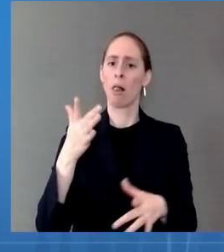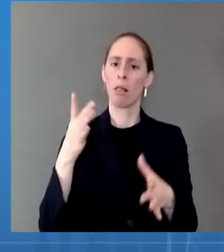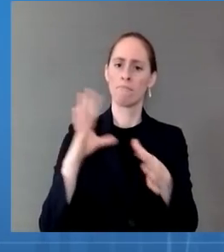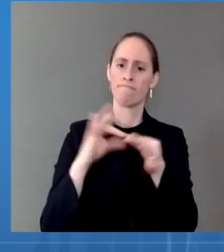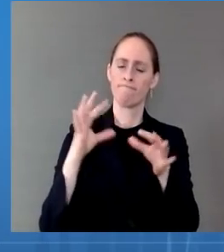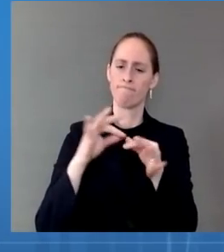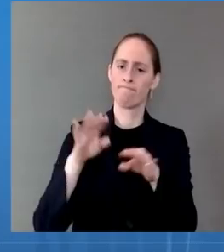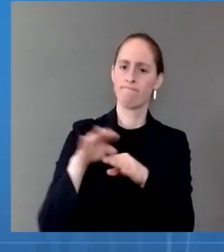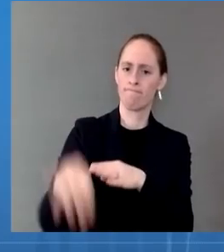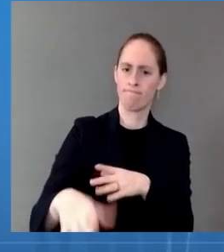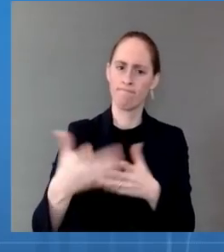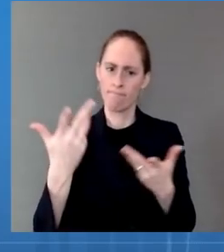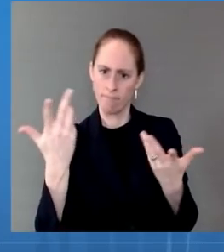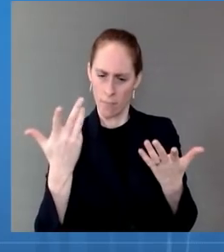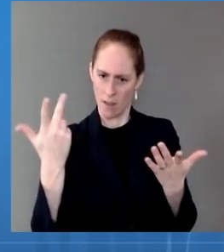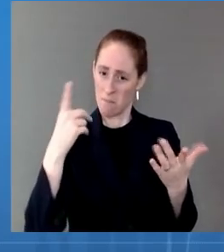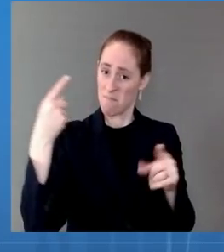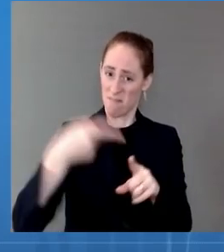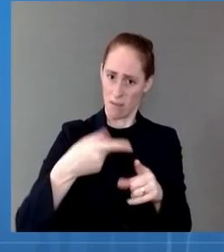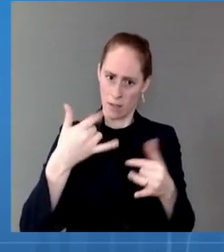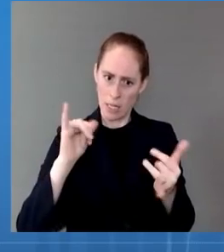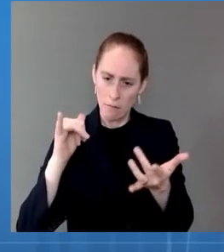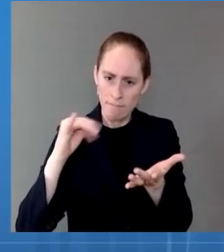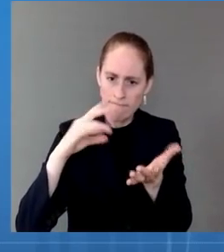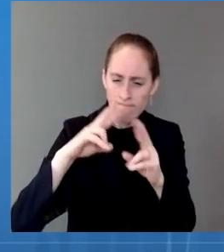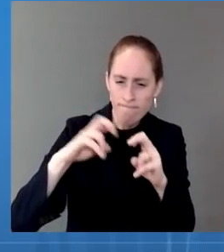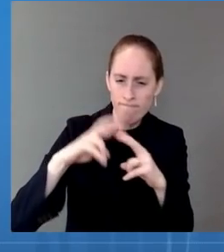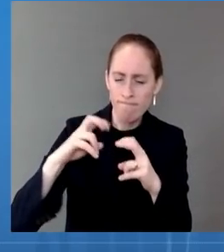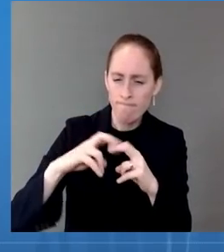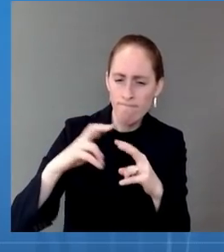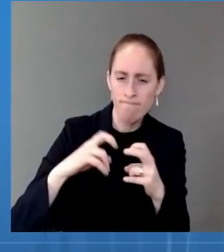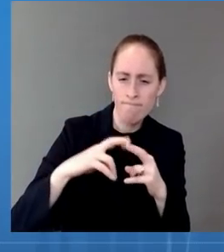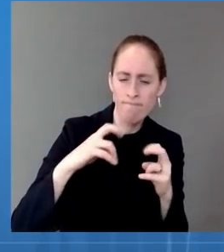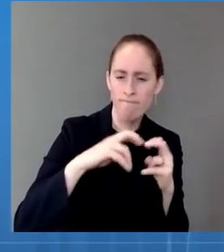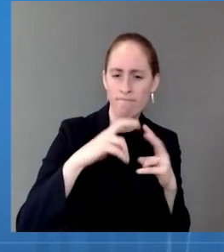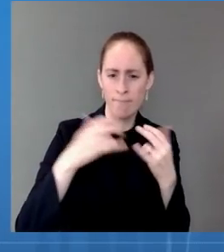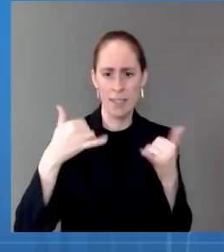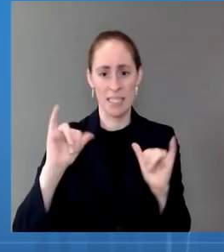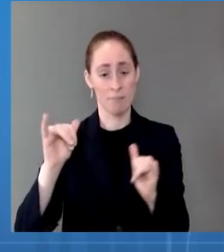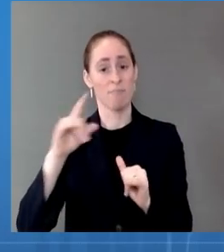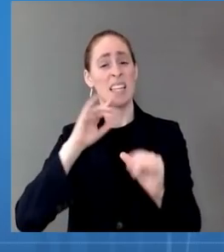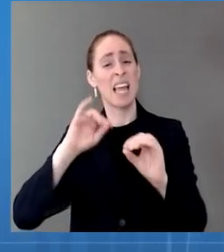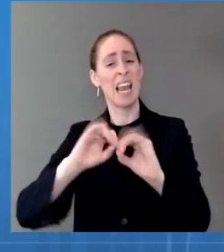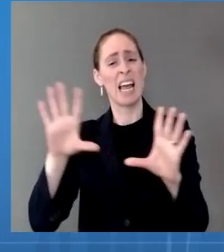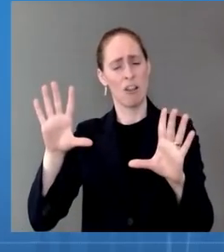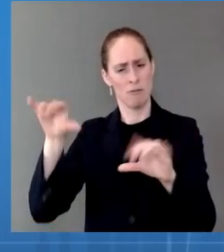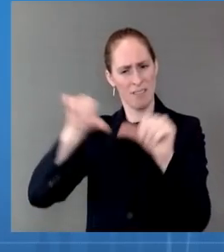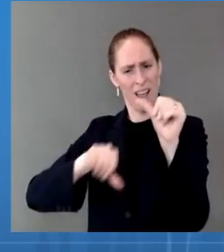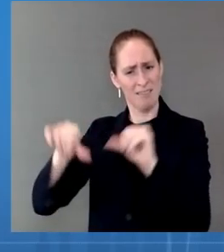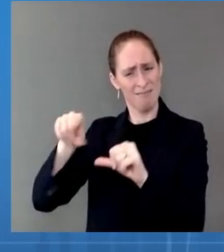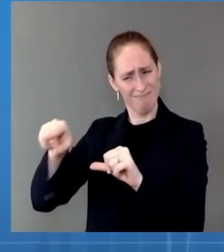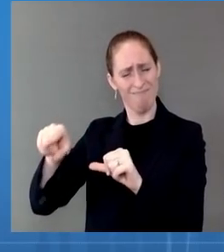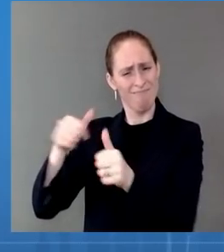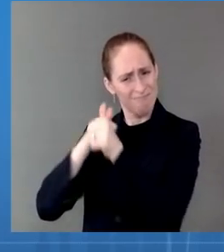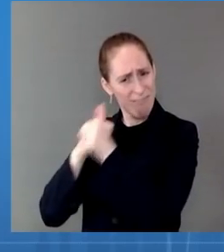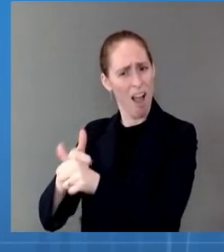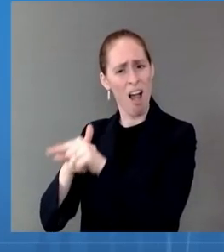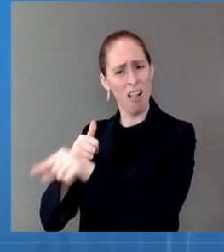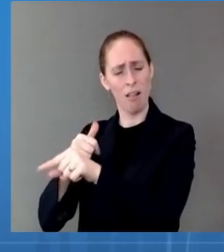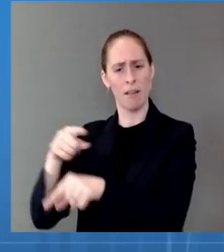that we have the best scientists in the world on the job and that we will continue to be transparent sharing what we know when we know it.